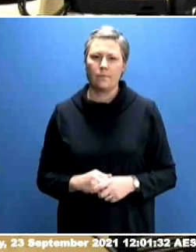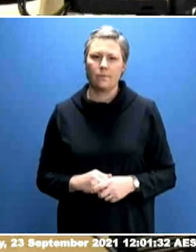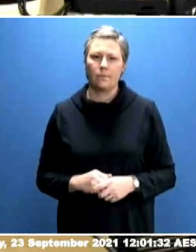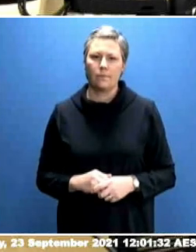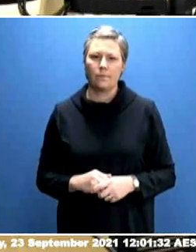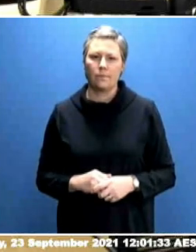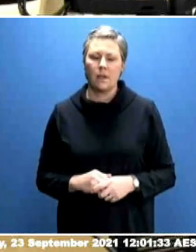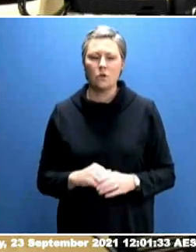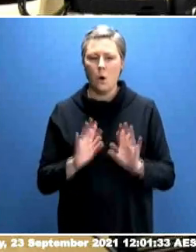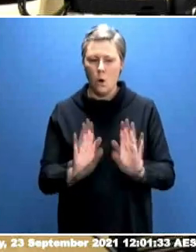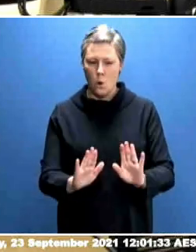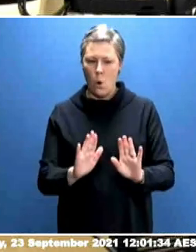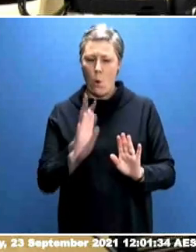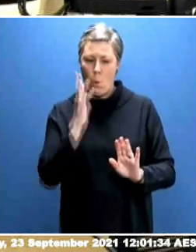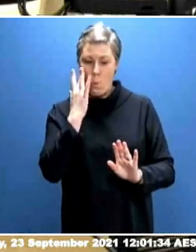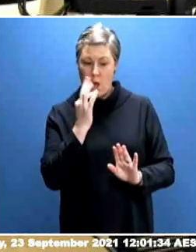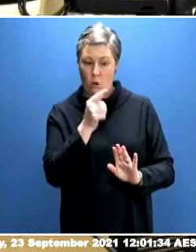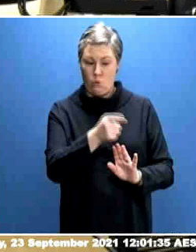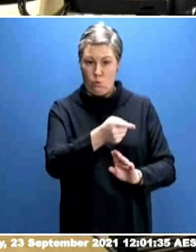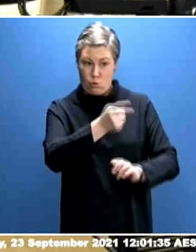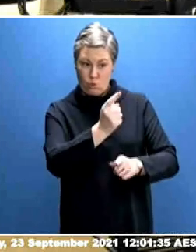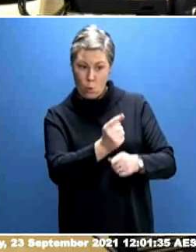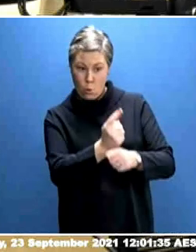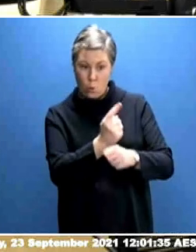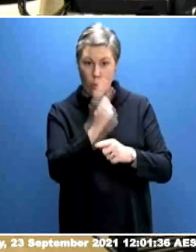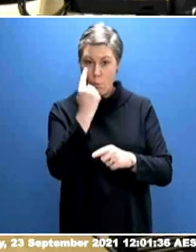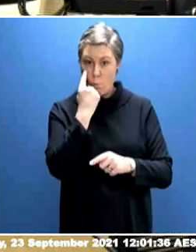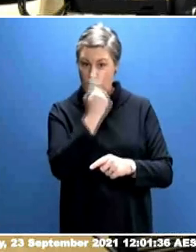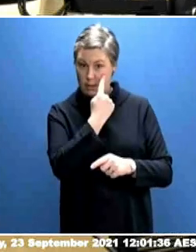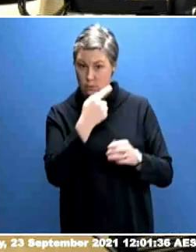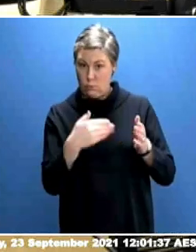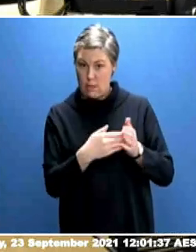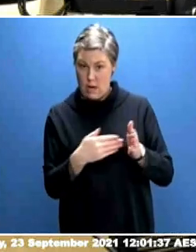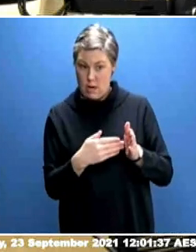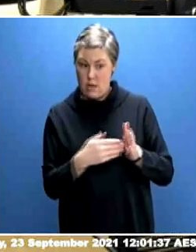when you do speak about these matters, you're aware, aren't you, Mr Espie,